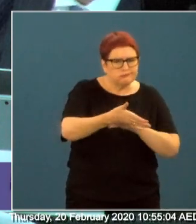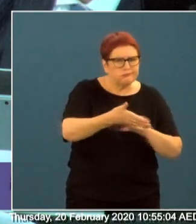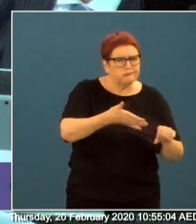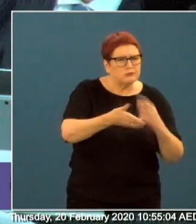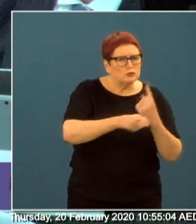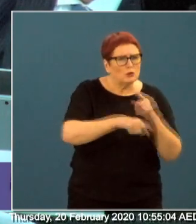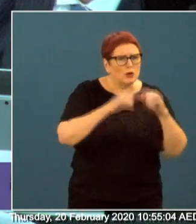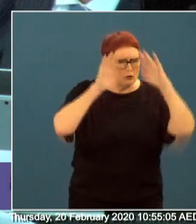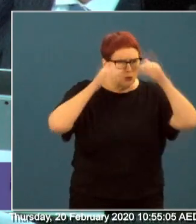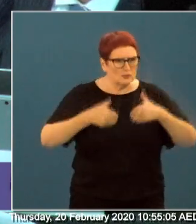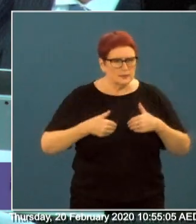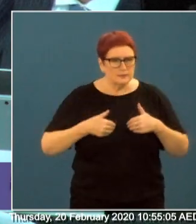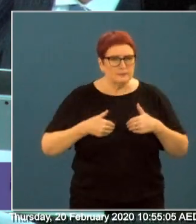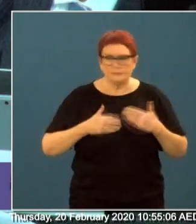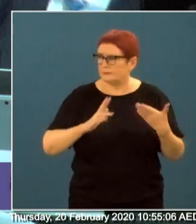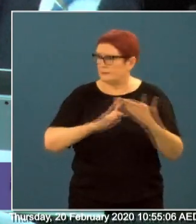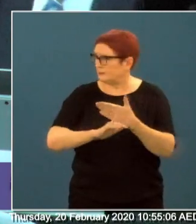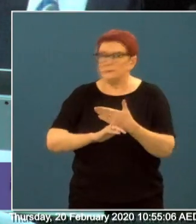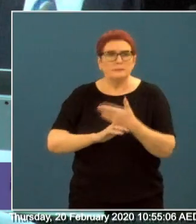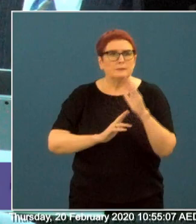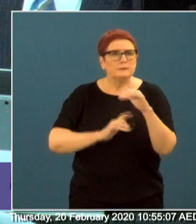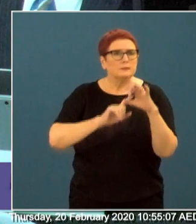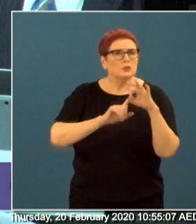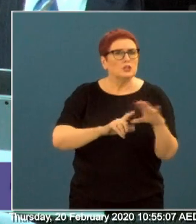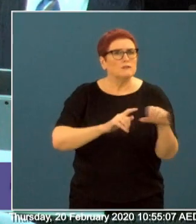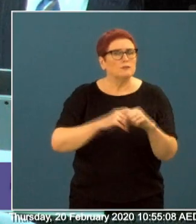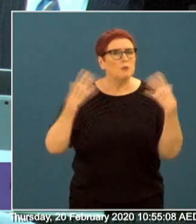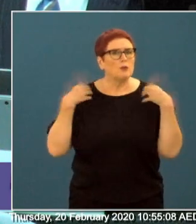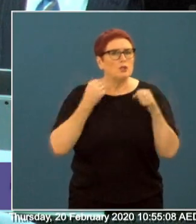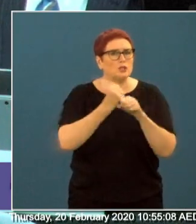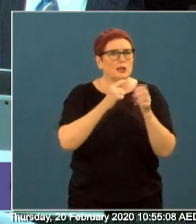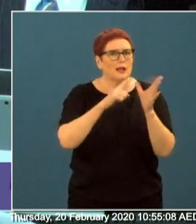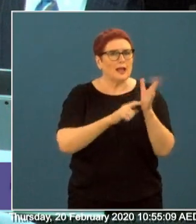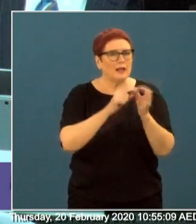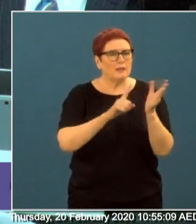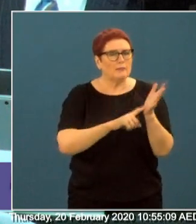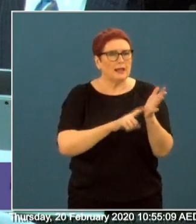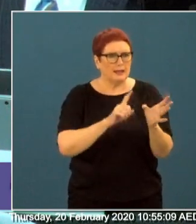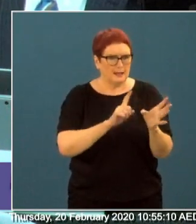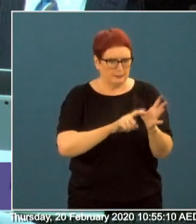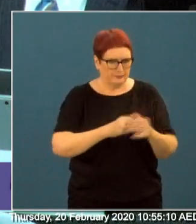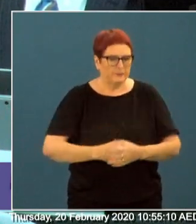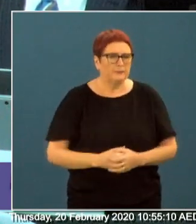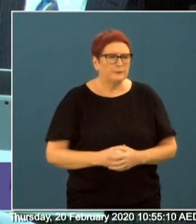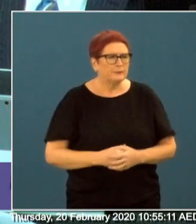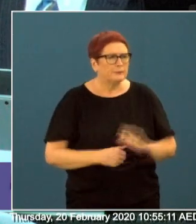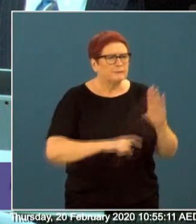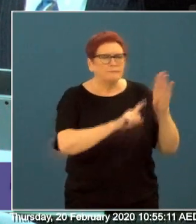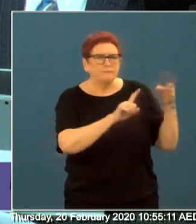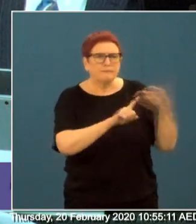Sorry. Commissioner Galbally has a question. Yes. I just wanted to come back to the group home setting,